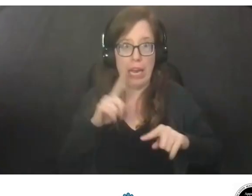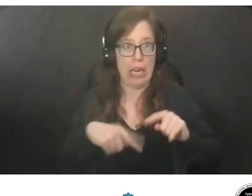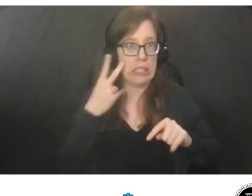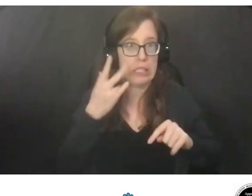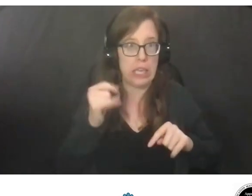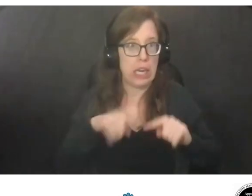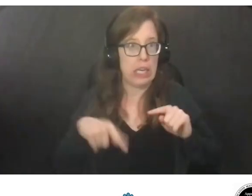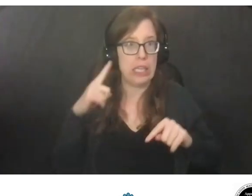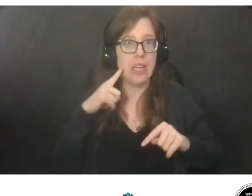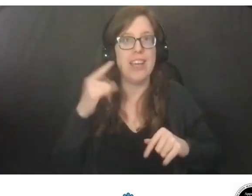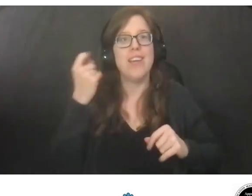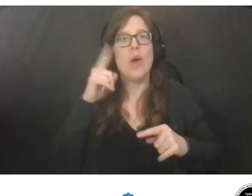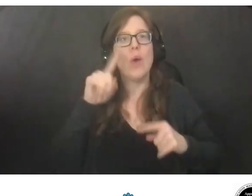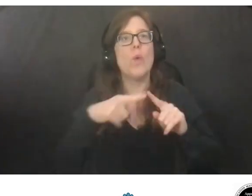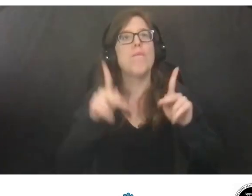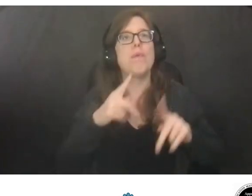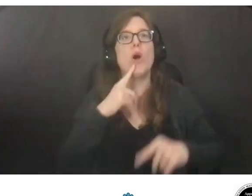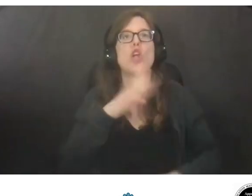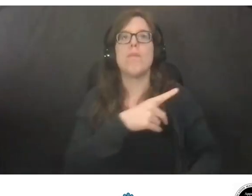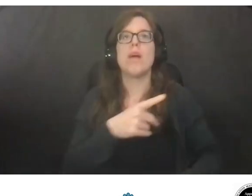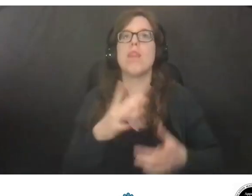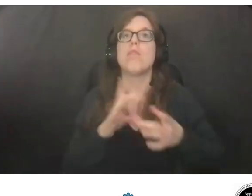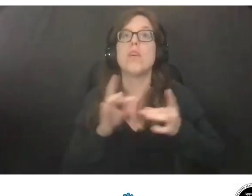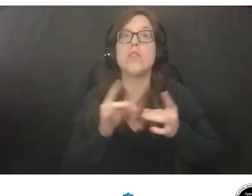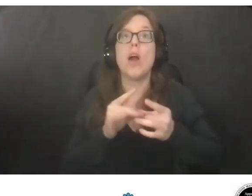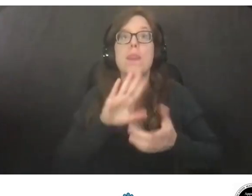It's like those people when you talk to them, and they just start talking in the middle of a